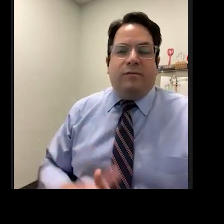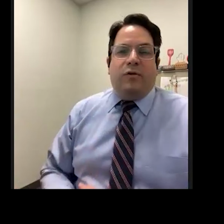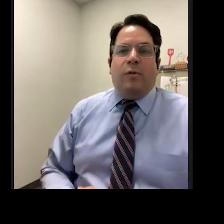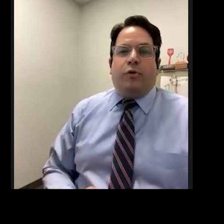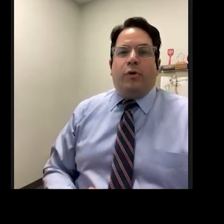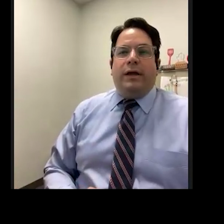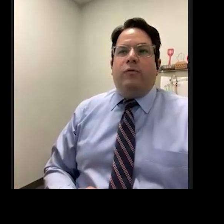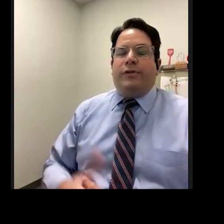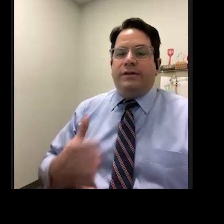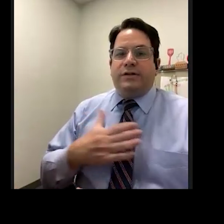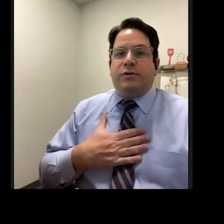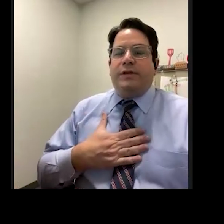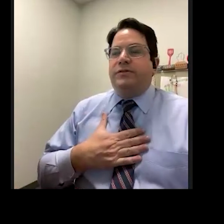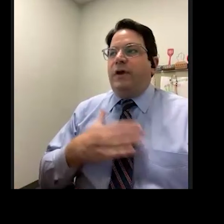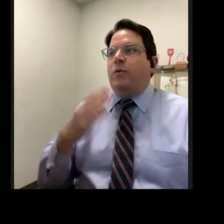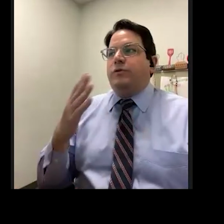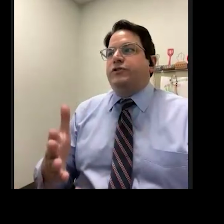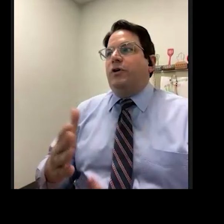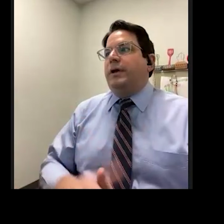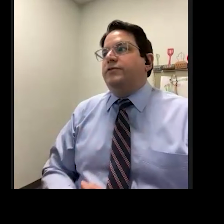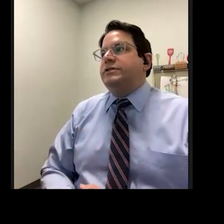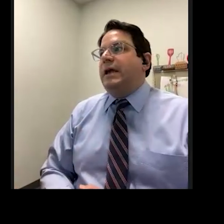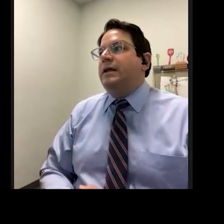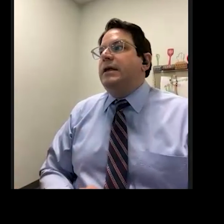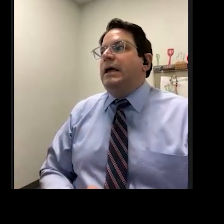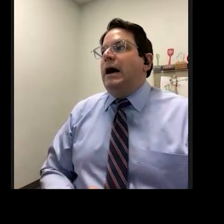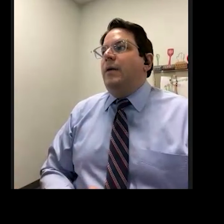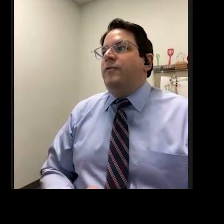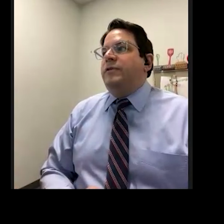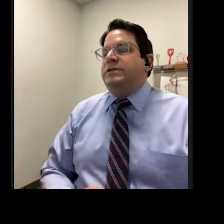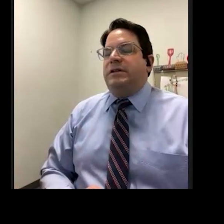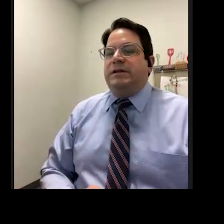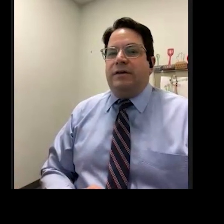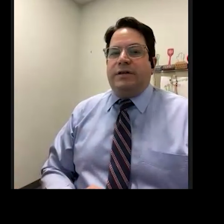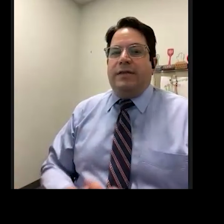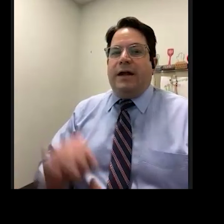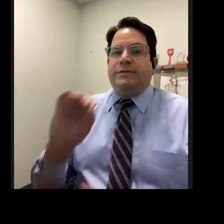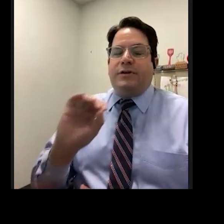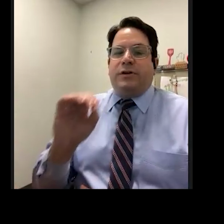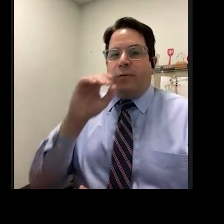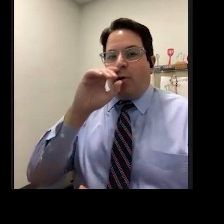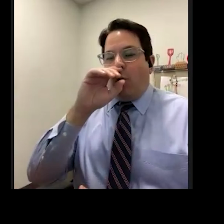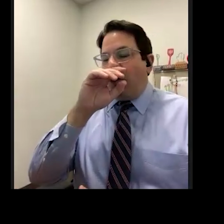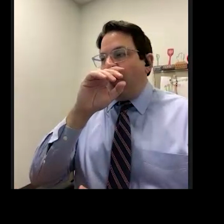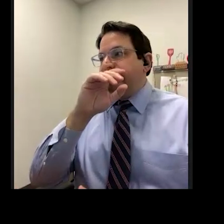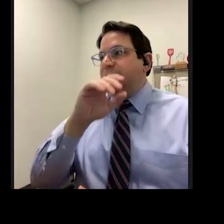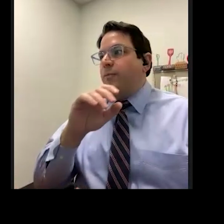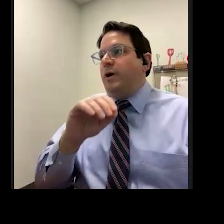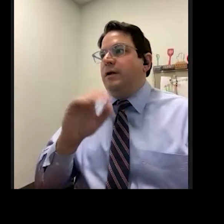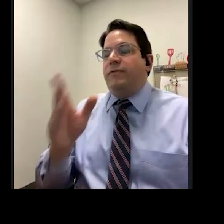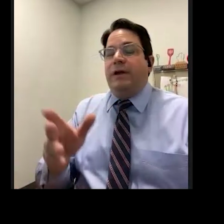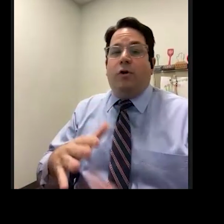Any employee within Central Pennsylvania will certainly understand that, especially from a cold calling standpoint.